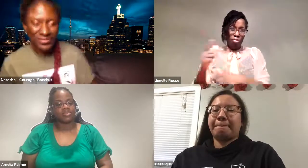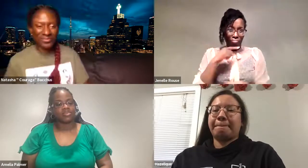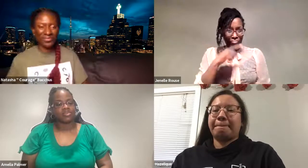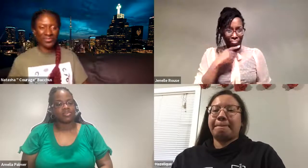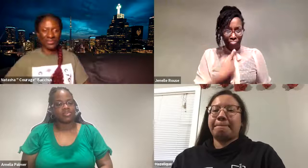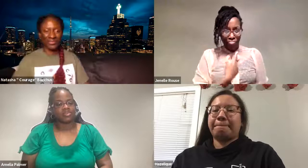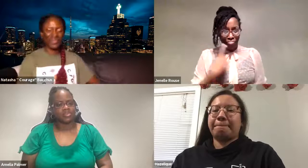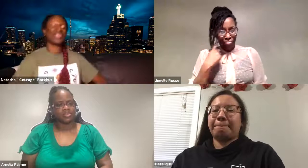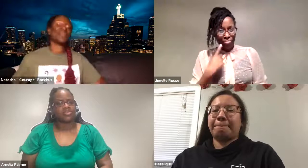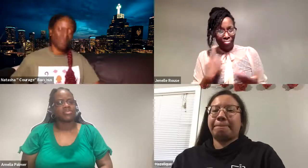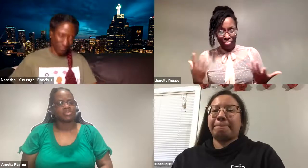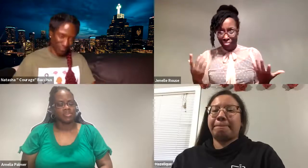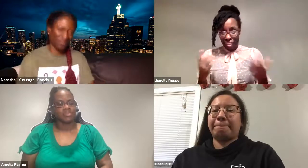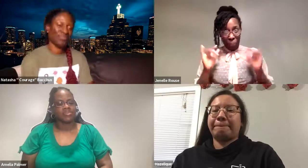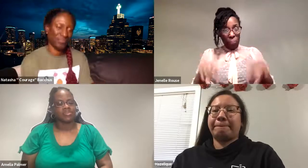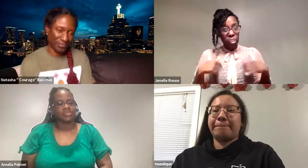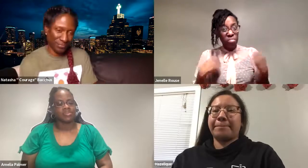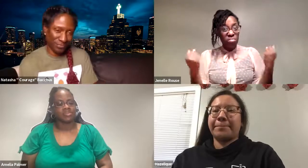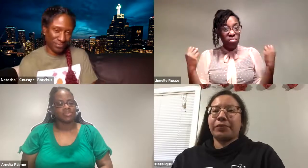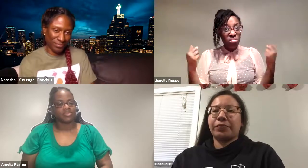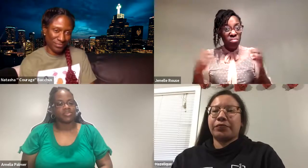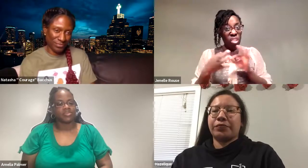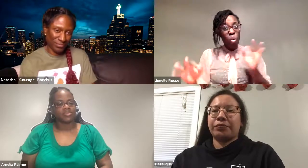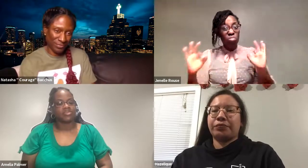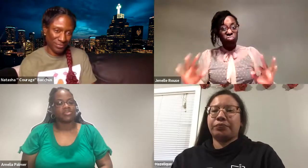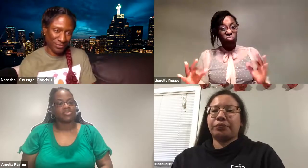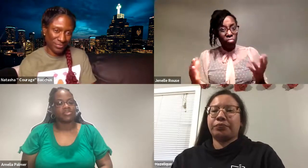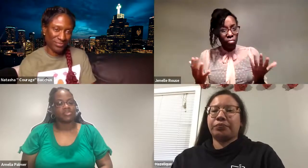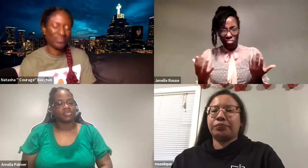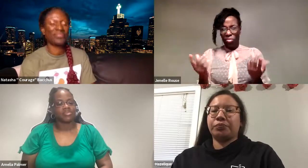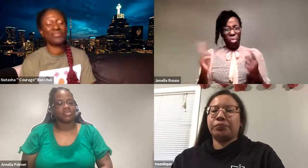well you have to understand my family are all hearing people. i'm the only deaf person, i'm